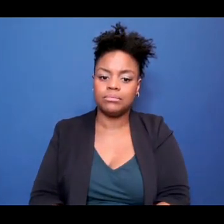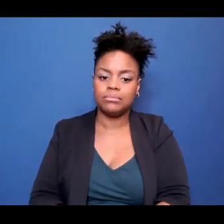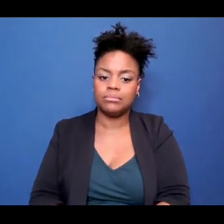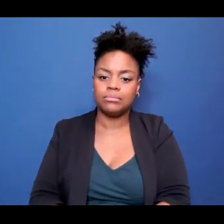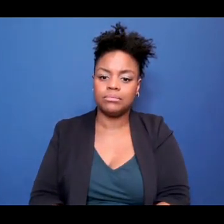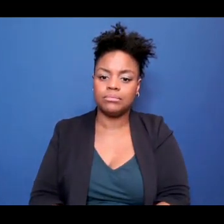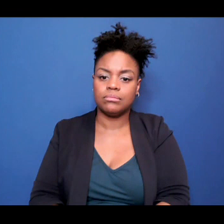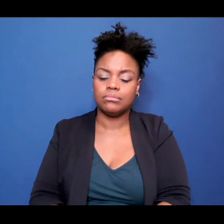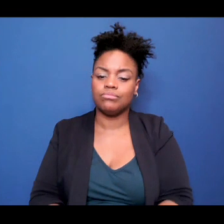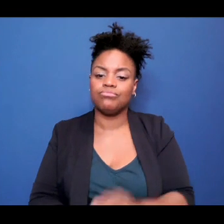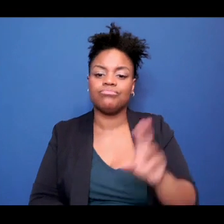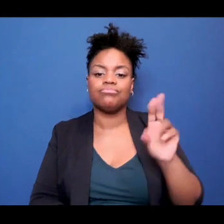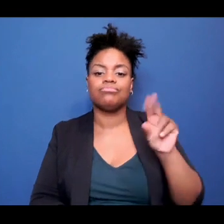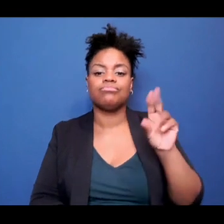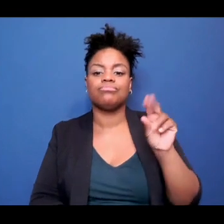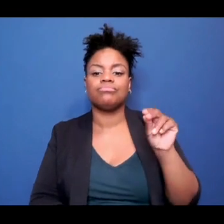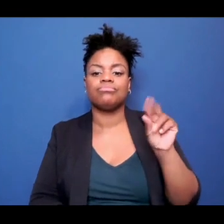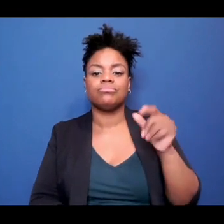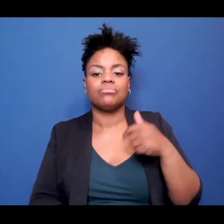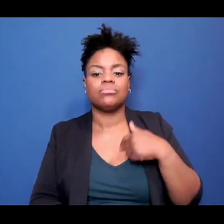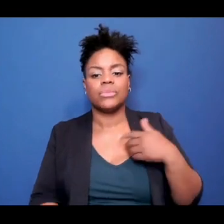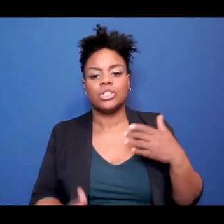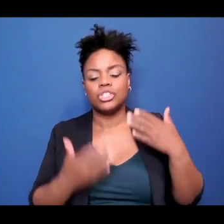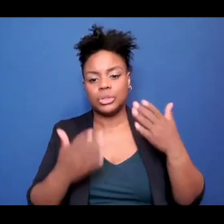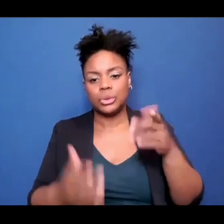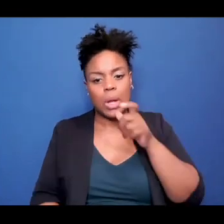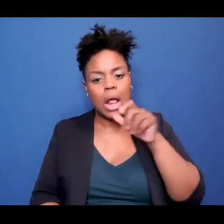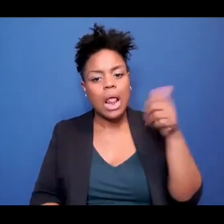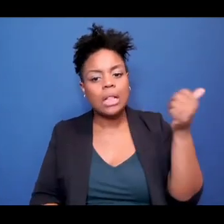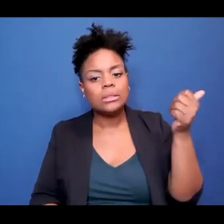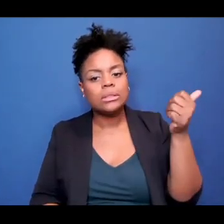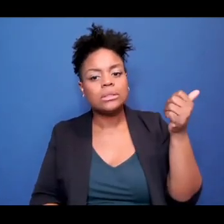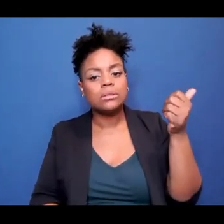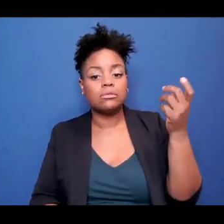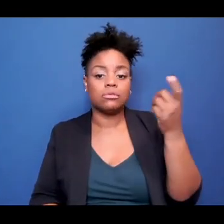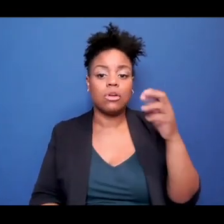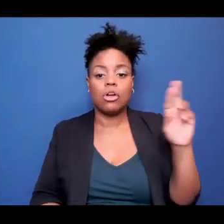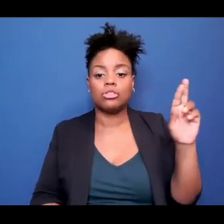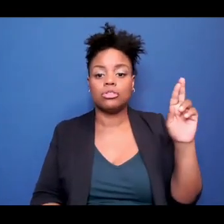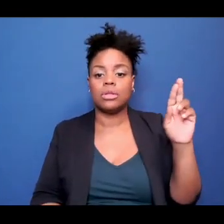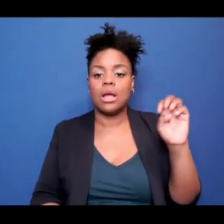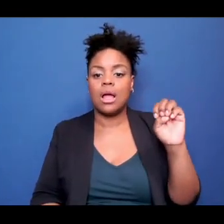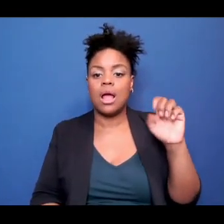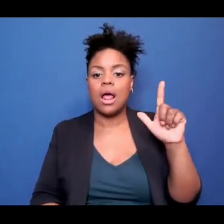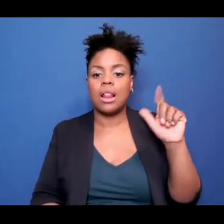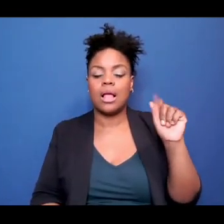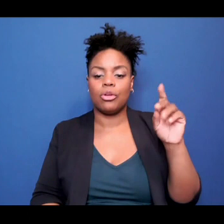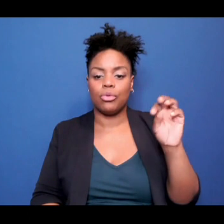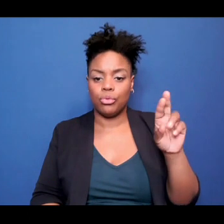COMMUNITIES? I HAVE NOT. DR. ELEANOR SWEETON, OFF THE TOP